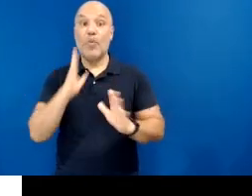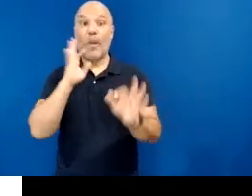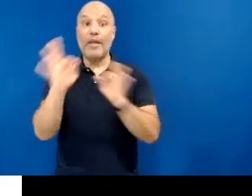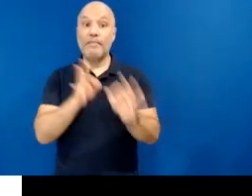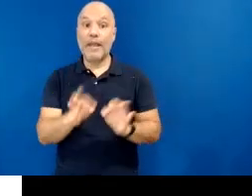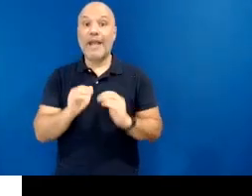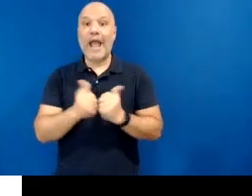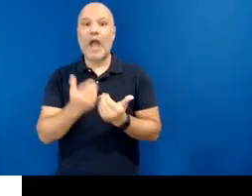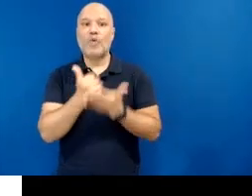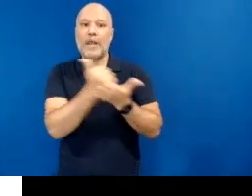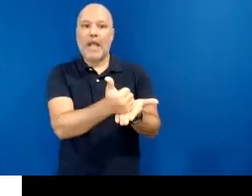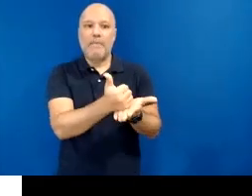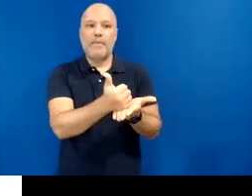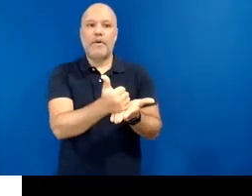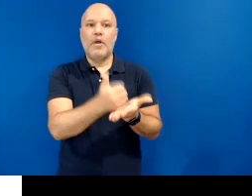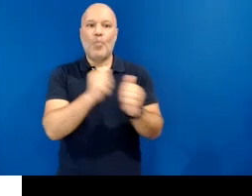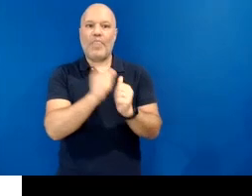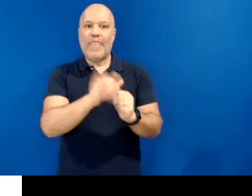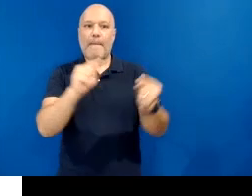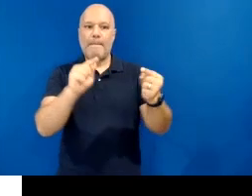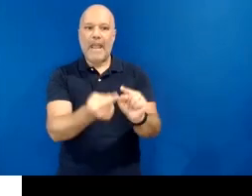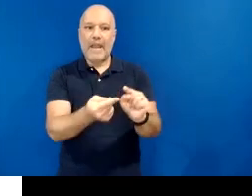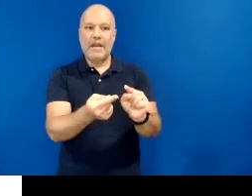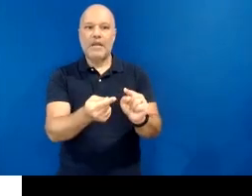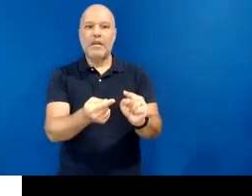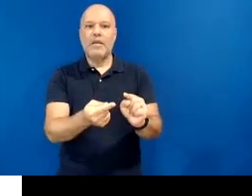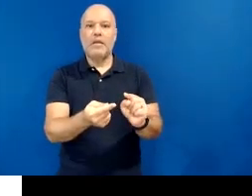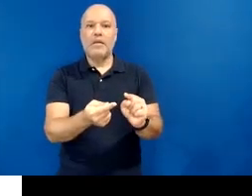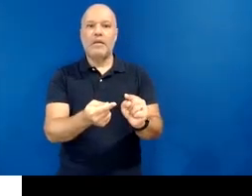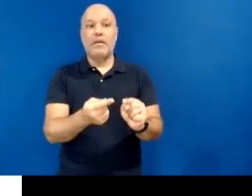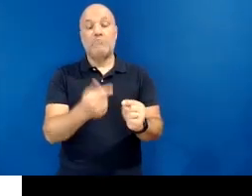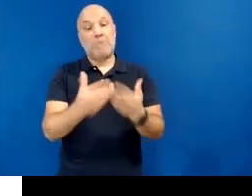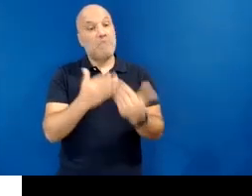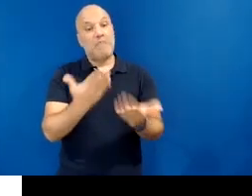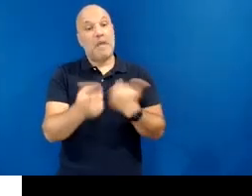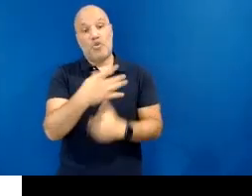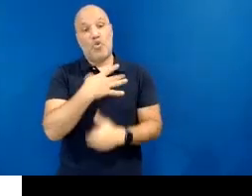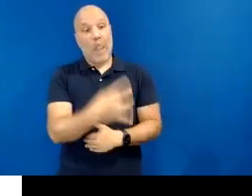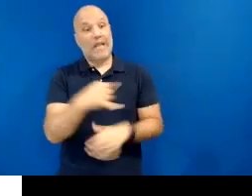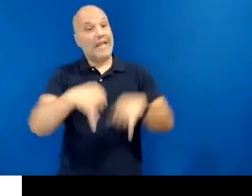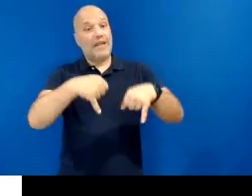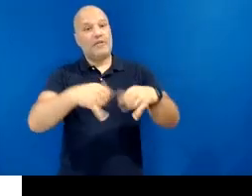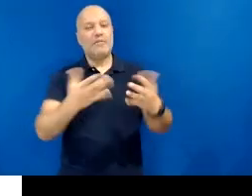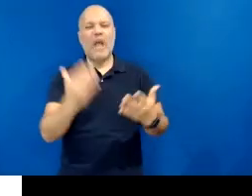how you can help yourself with that pain even though you like to wear these heels. I know the OER books said